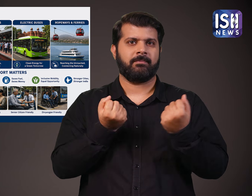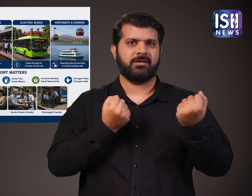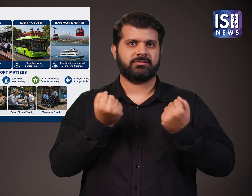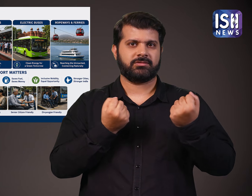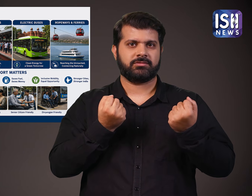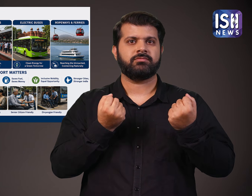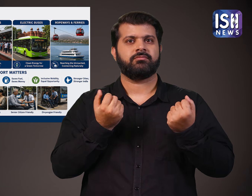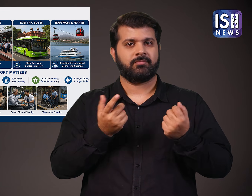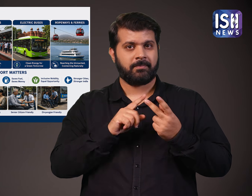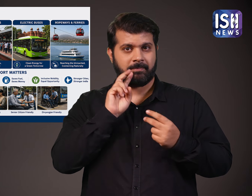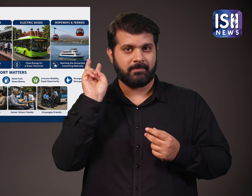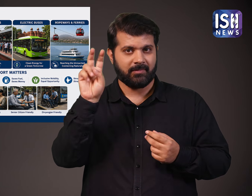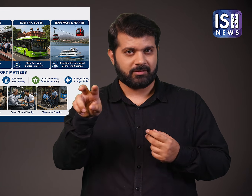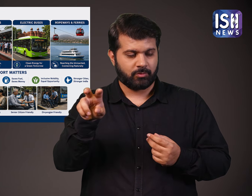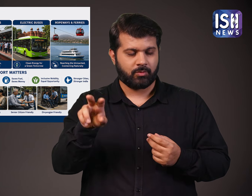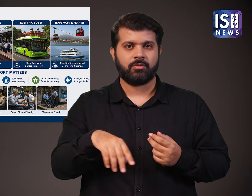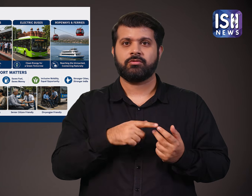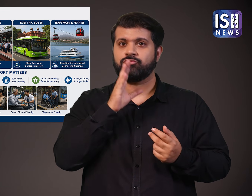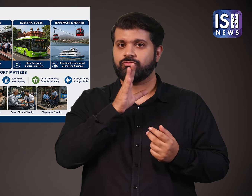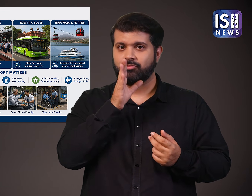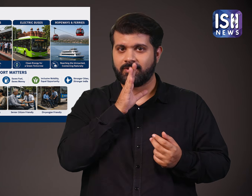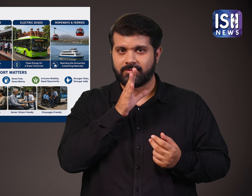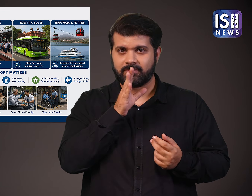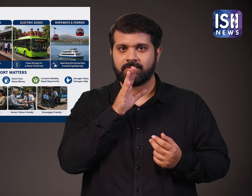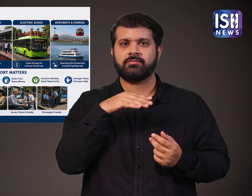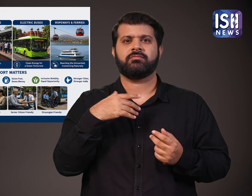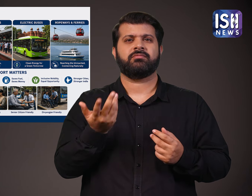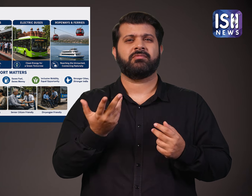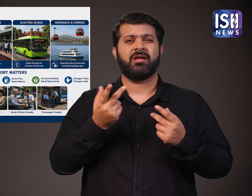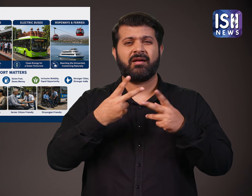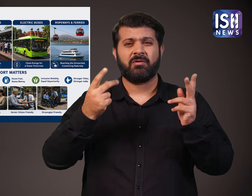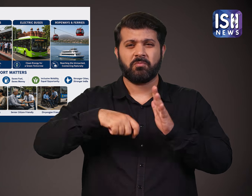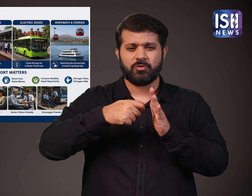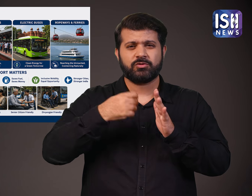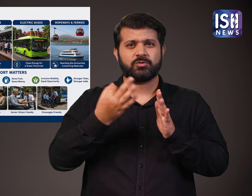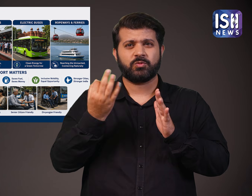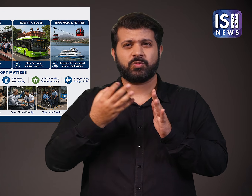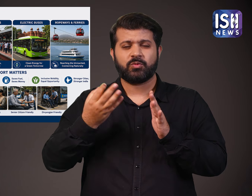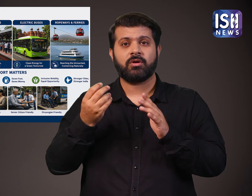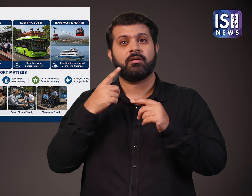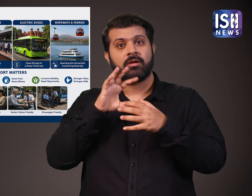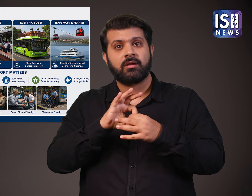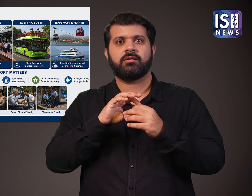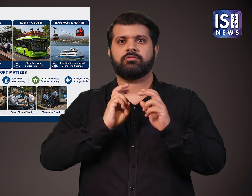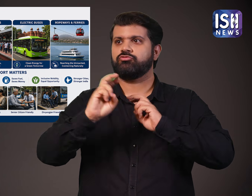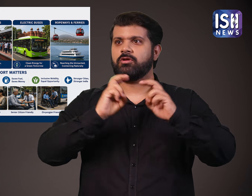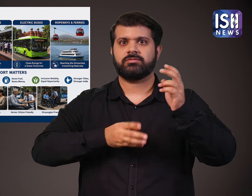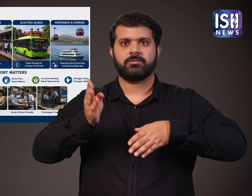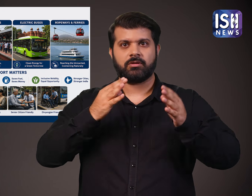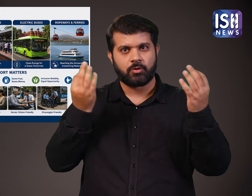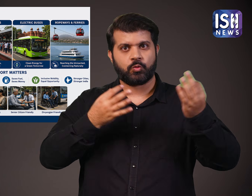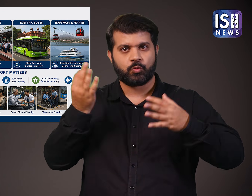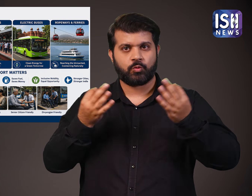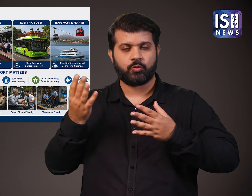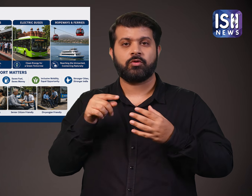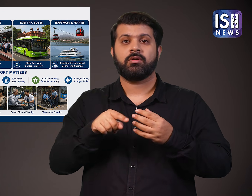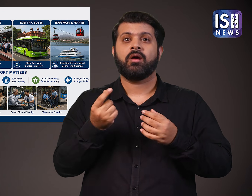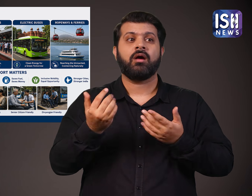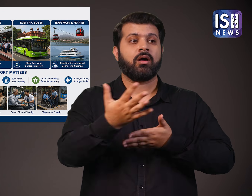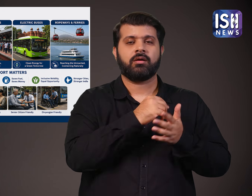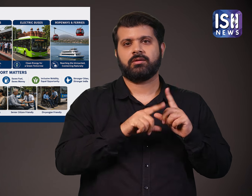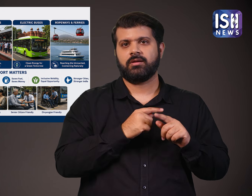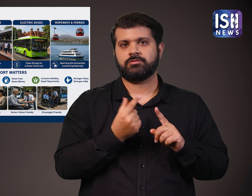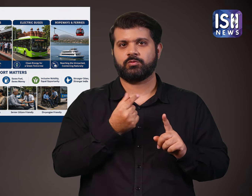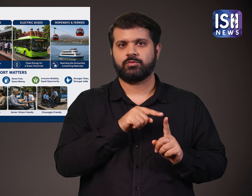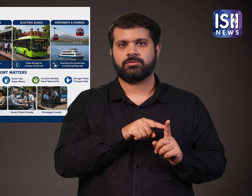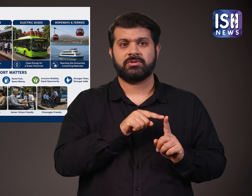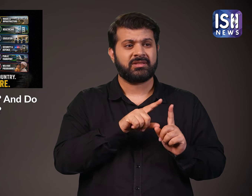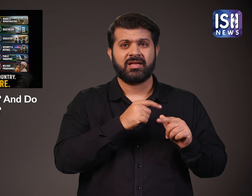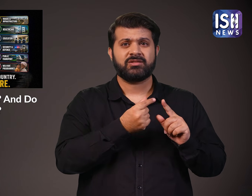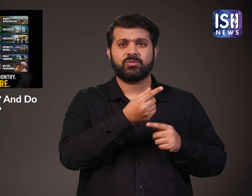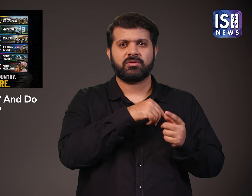Many buses, metro systems, railways, and other transport projects are funded through tax revenue.